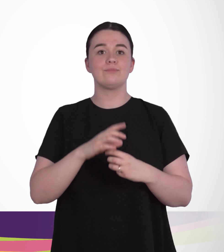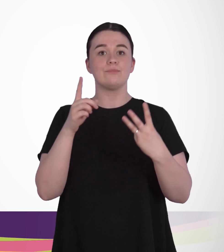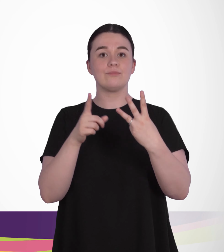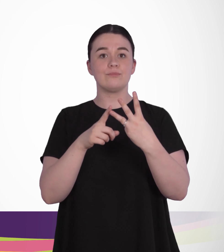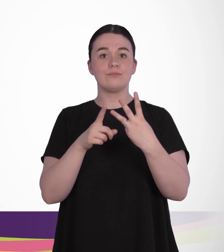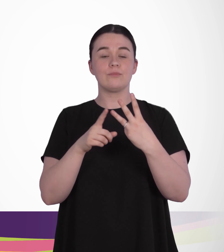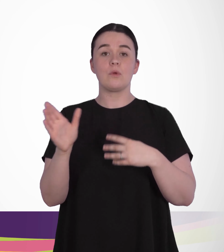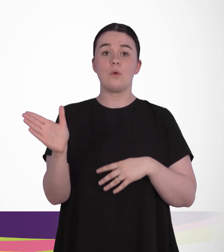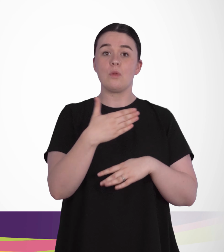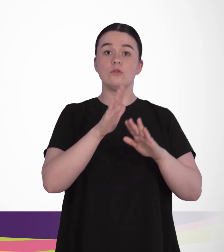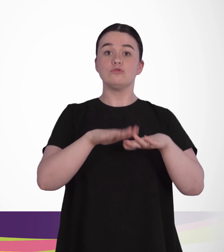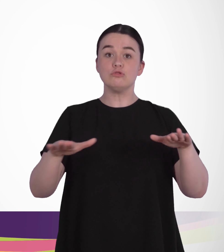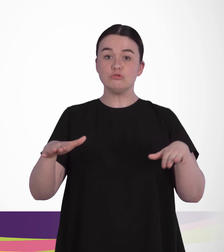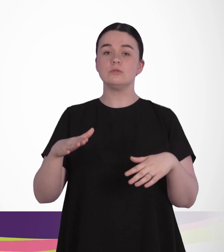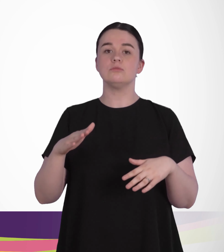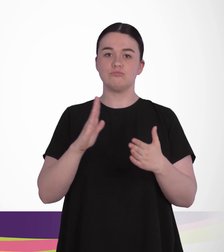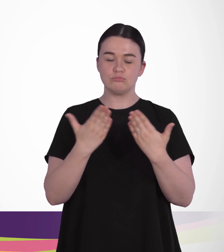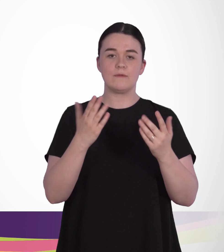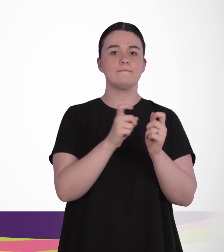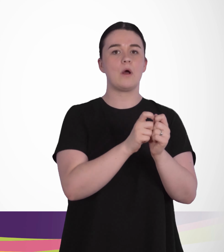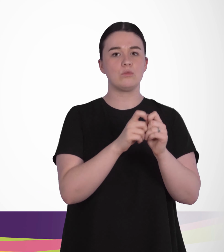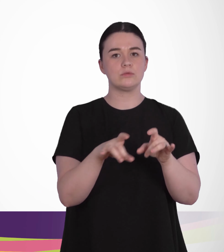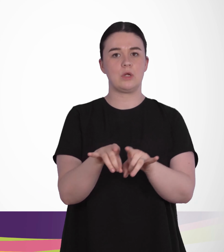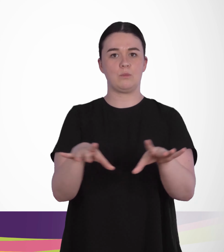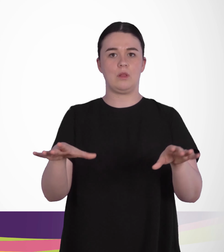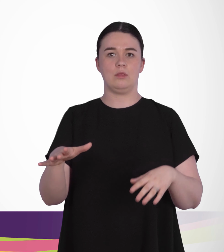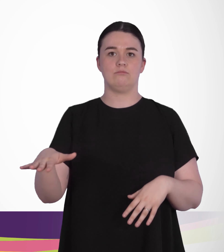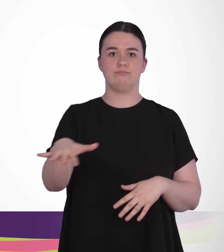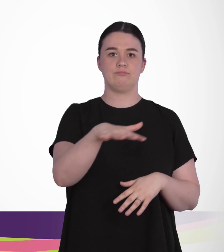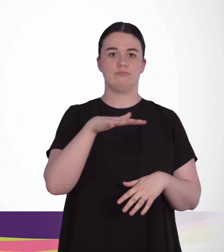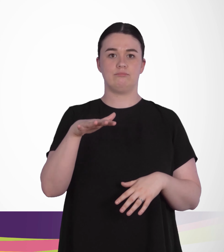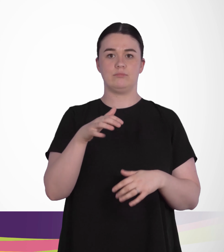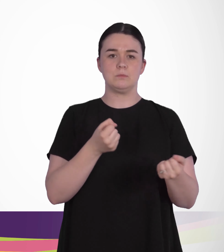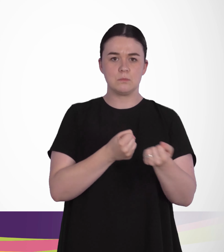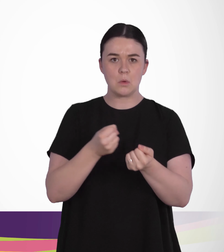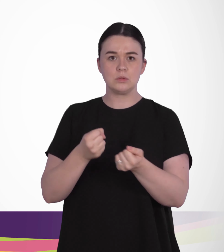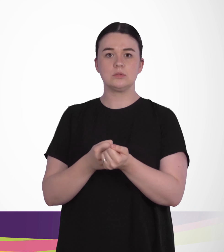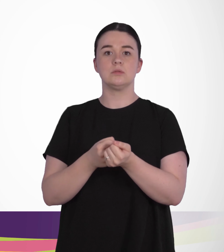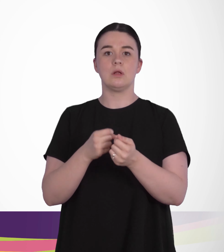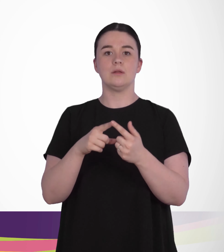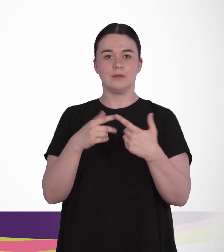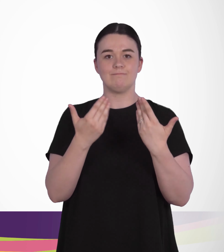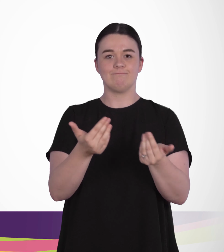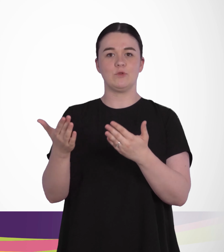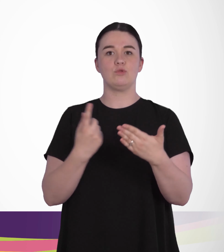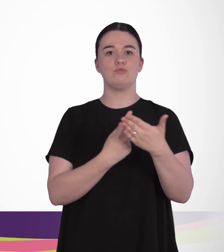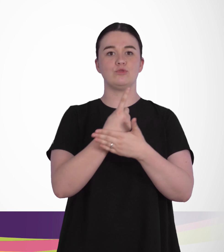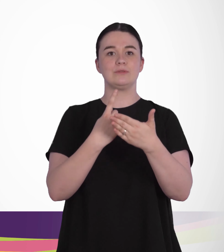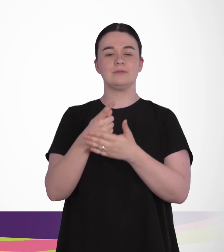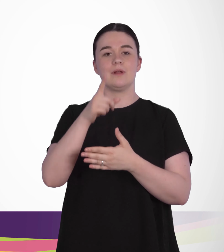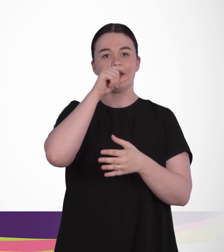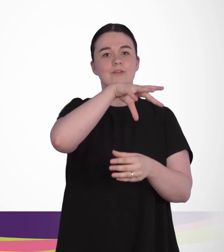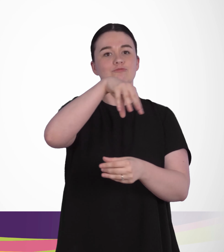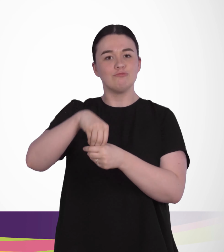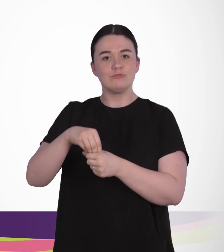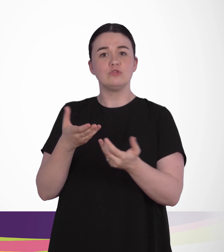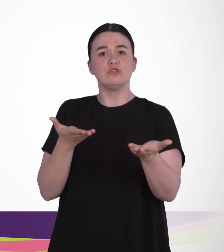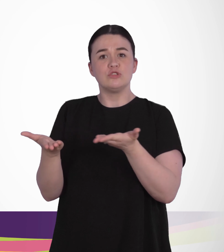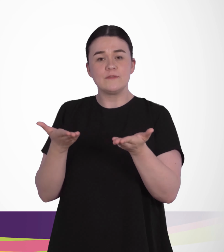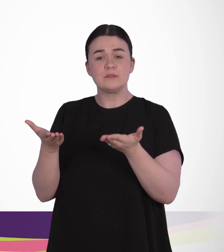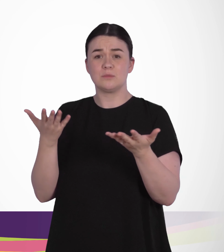• All children are valued equally, supported, and afforded opportunity and access to services,